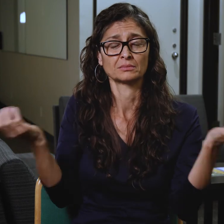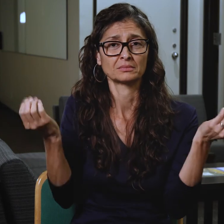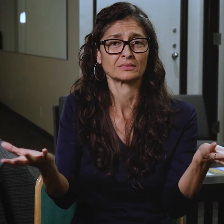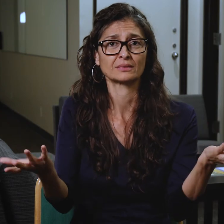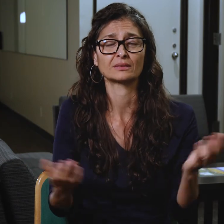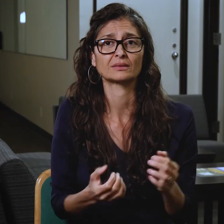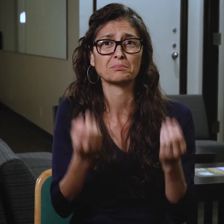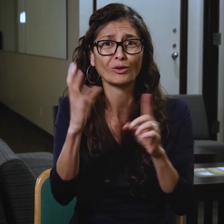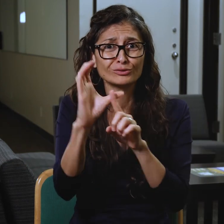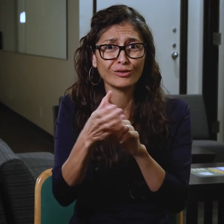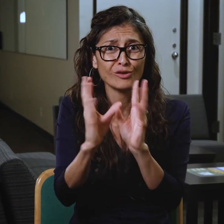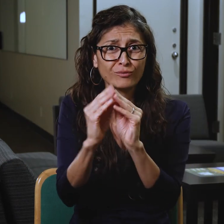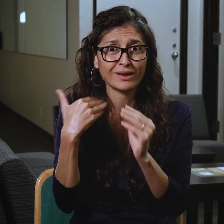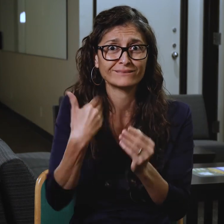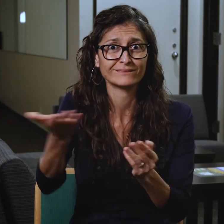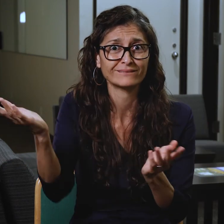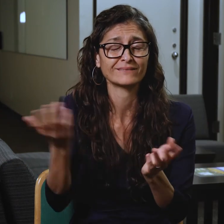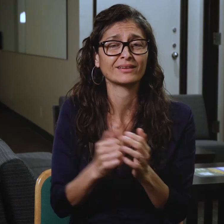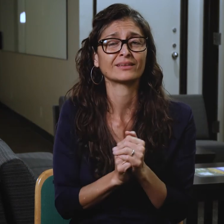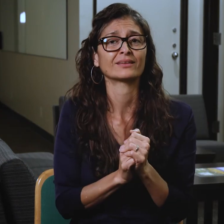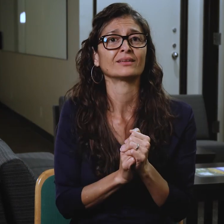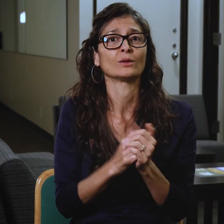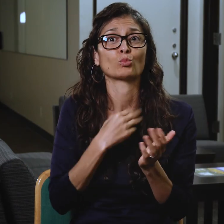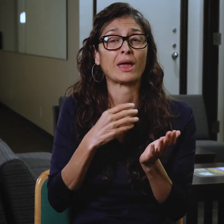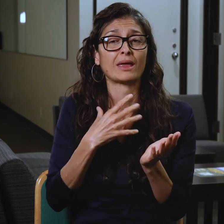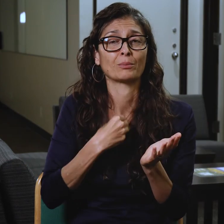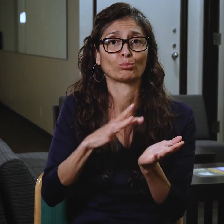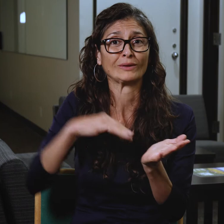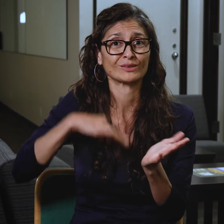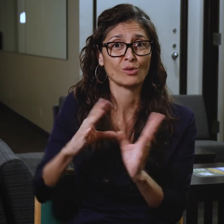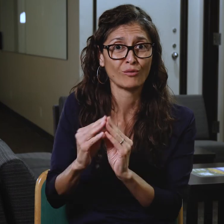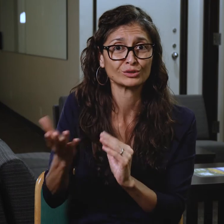It can be more broad. There are multicultural conferences,